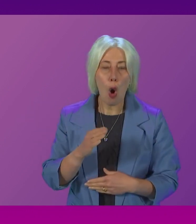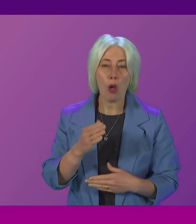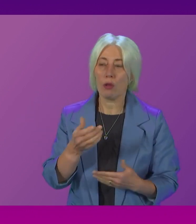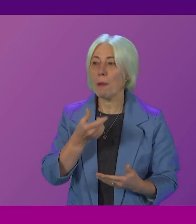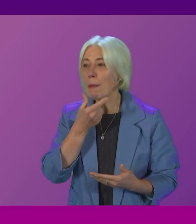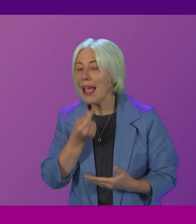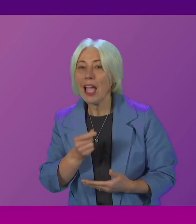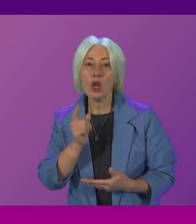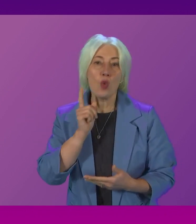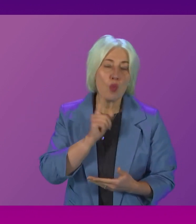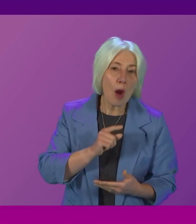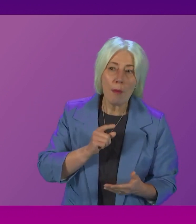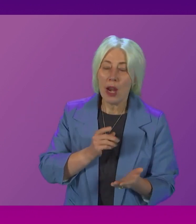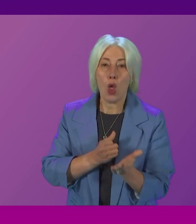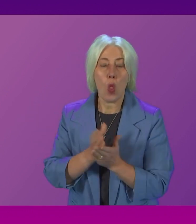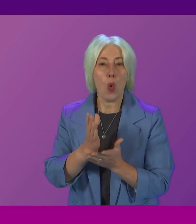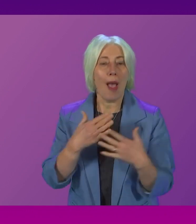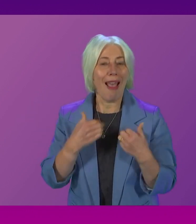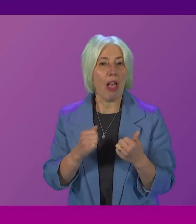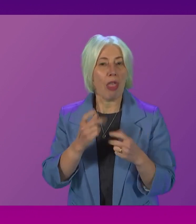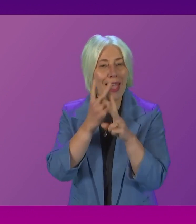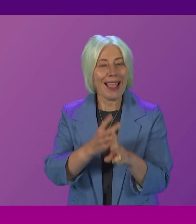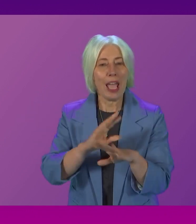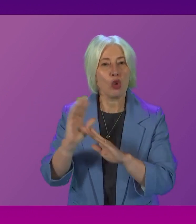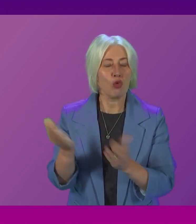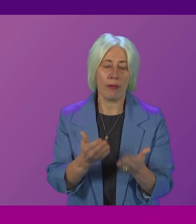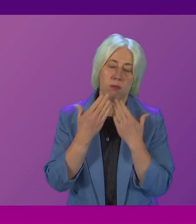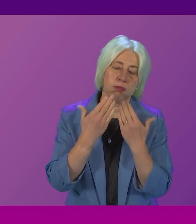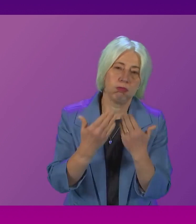woman who works across our health and care services. We do that every year,